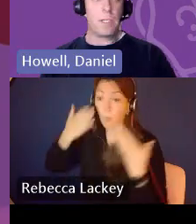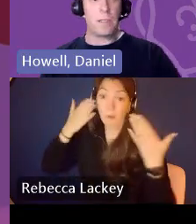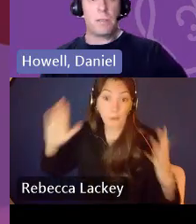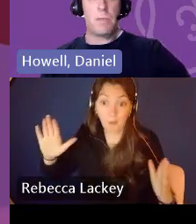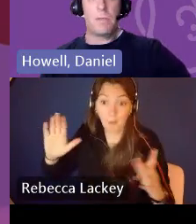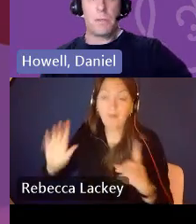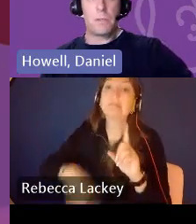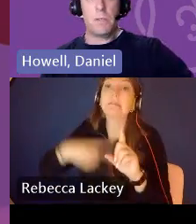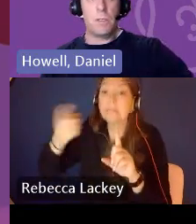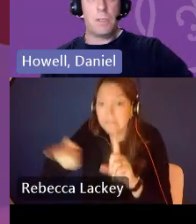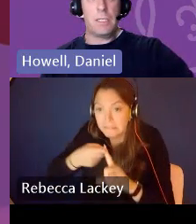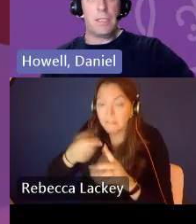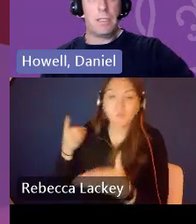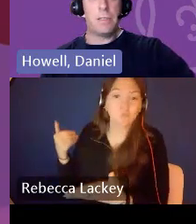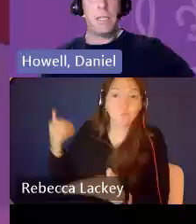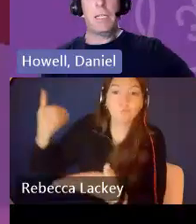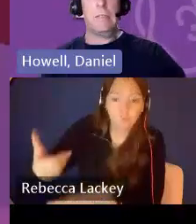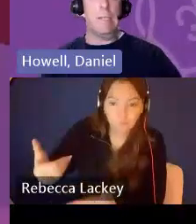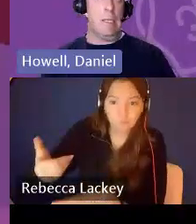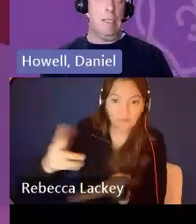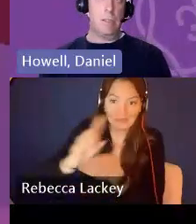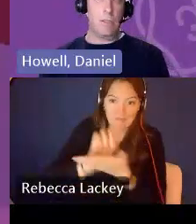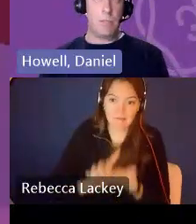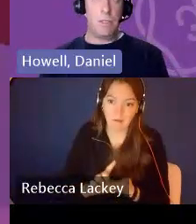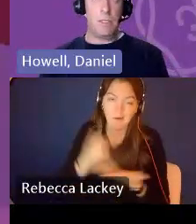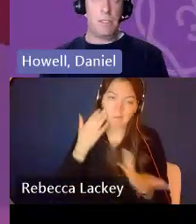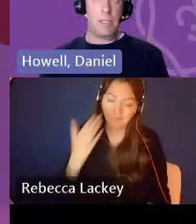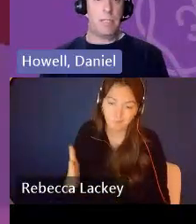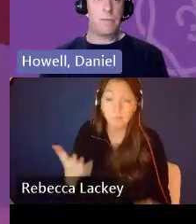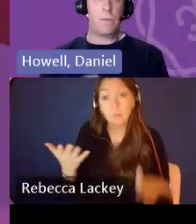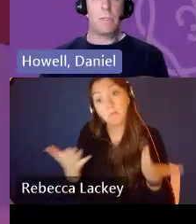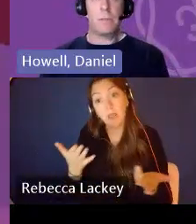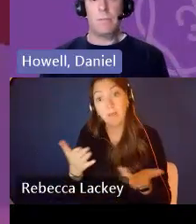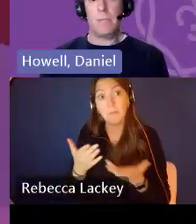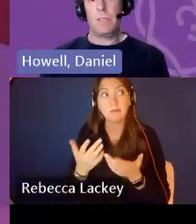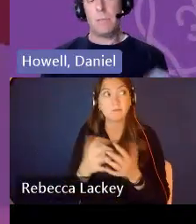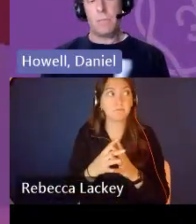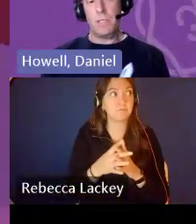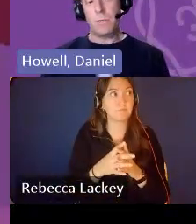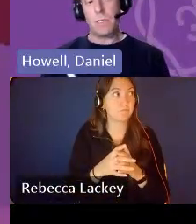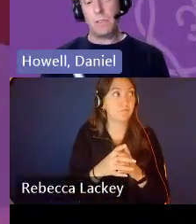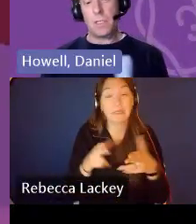we get a little bit further on in the design. So there might be a case for maybe temporary during